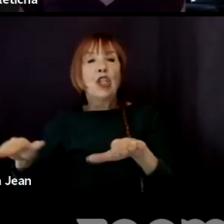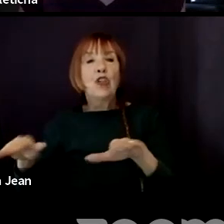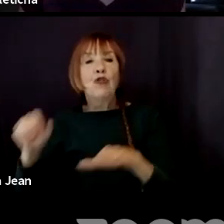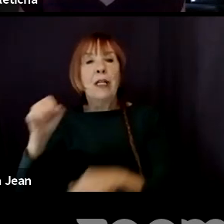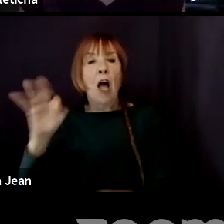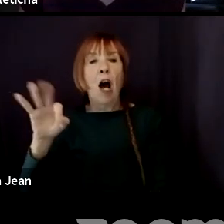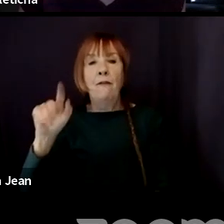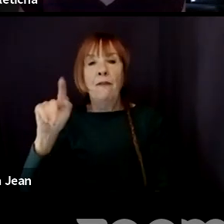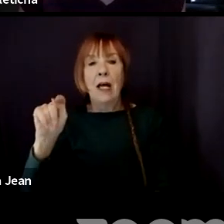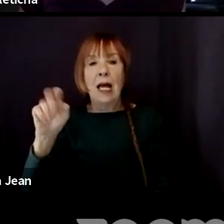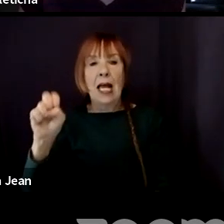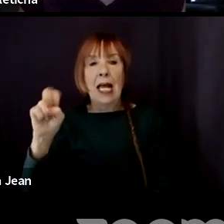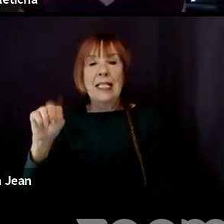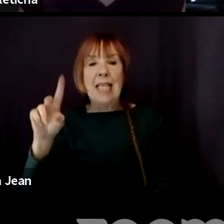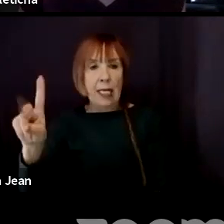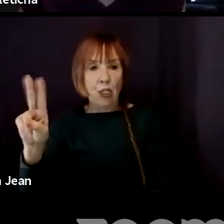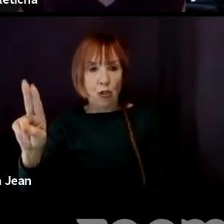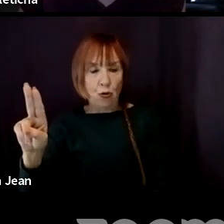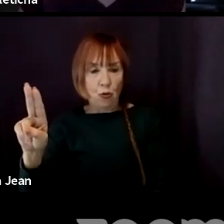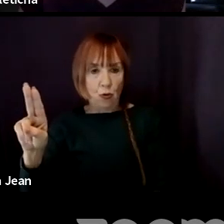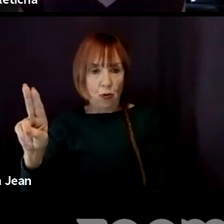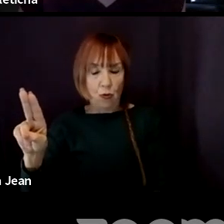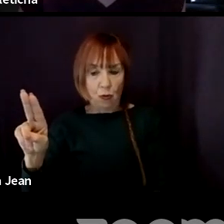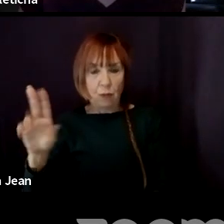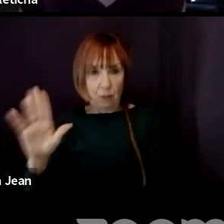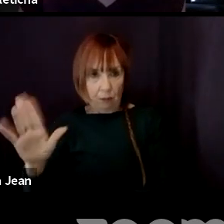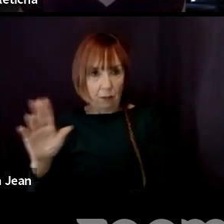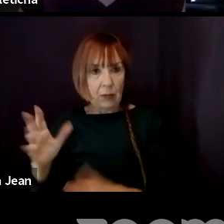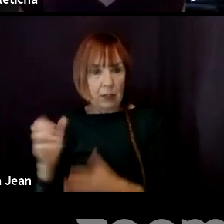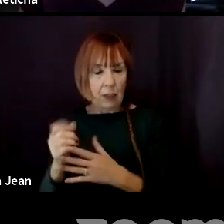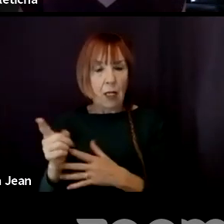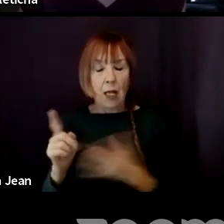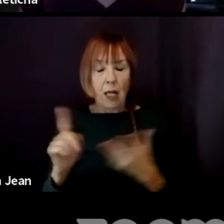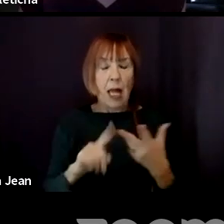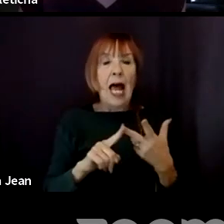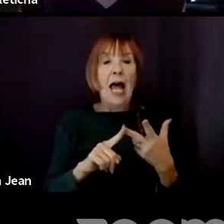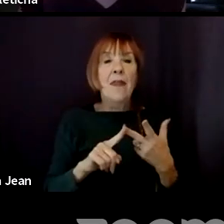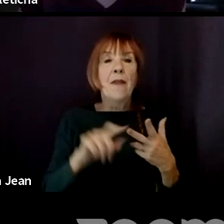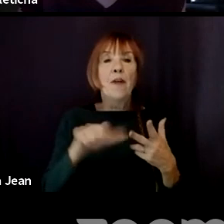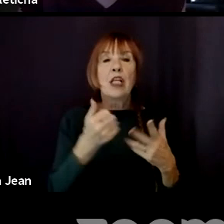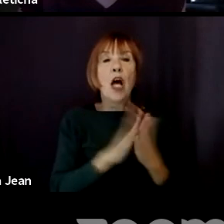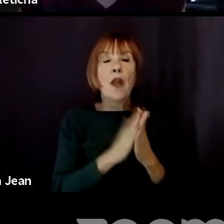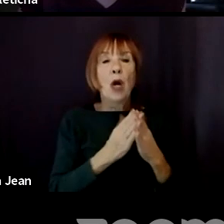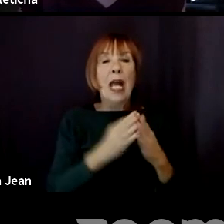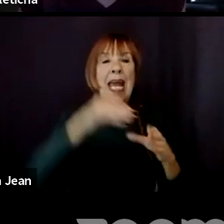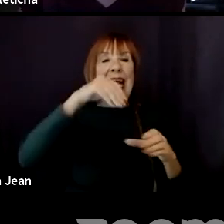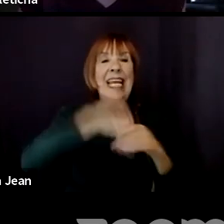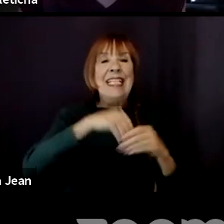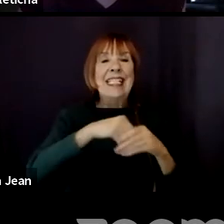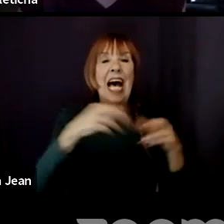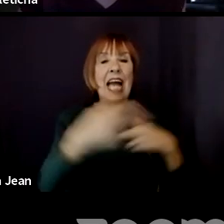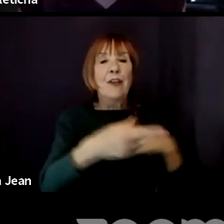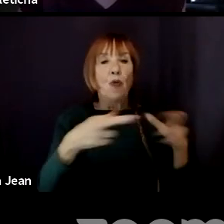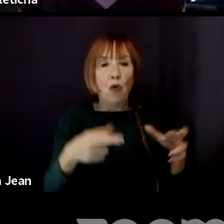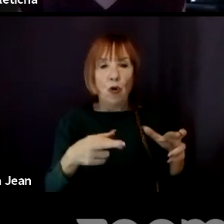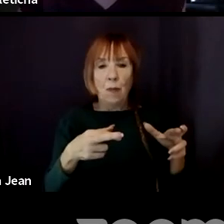the first book I ever read about TV writing, was inside the room and it's actually like, it's like edited by,